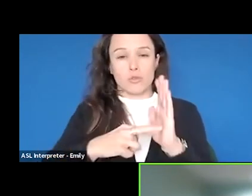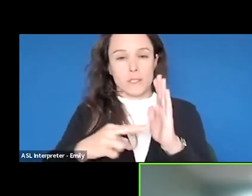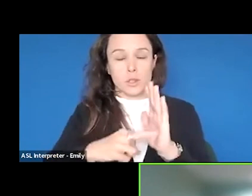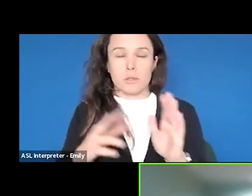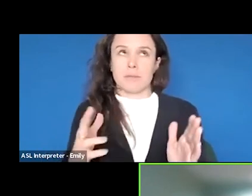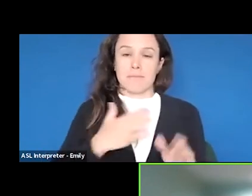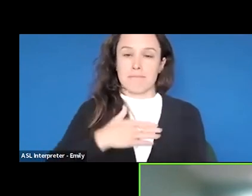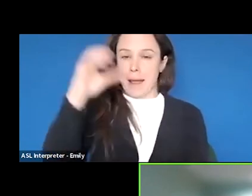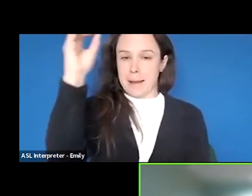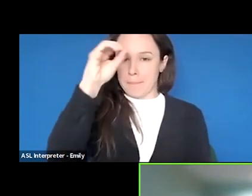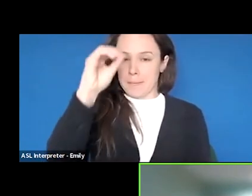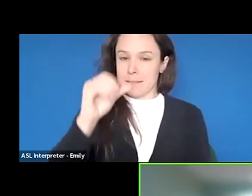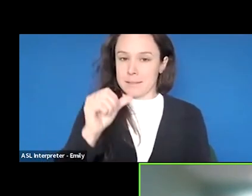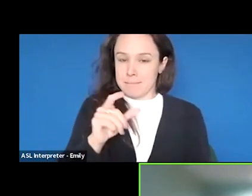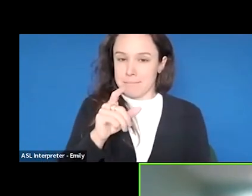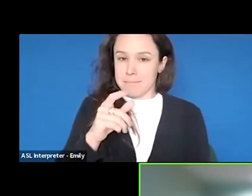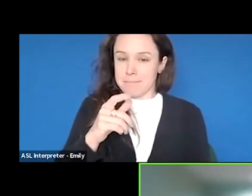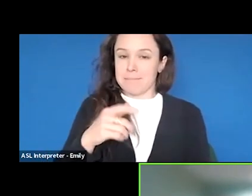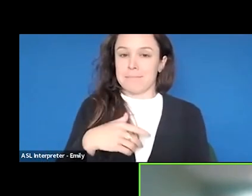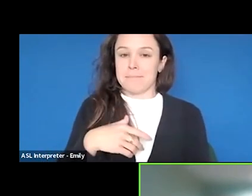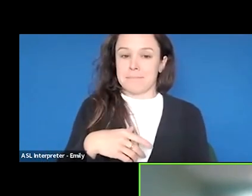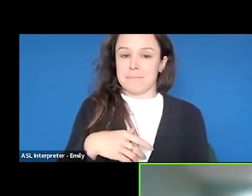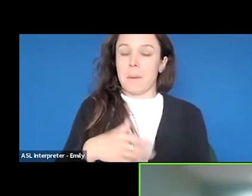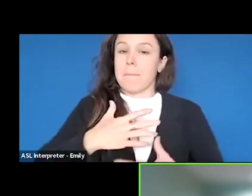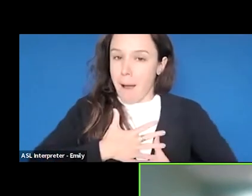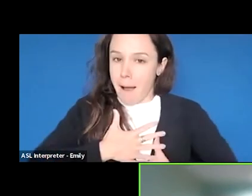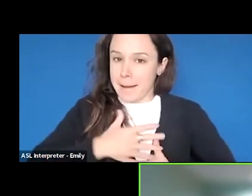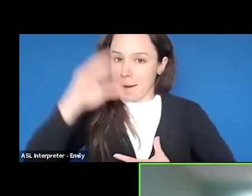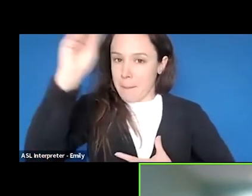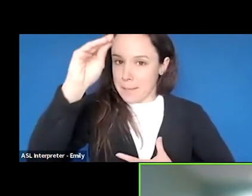opinions today are my own opinions on AI and not necessarily Google's.